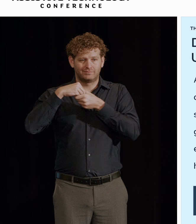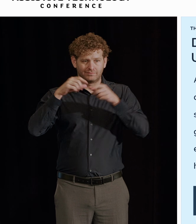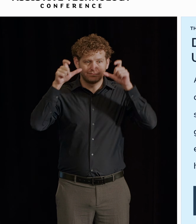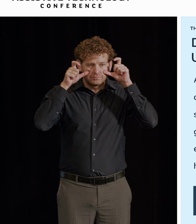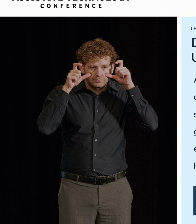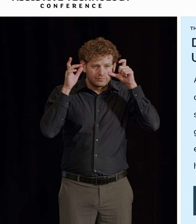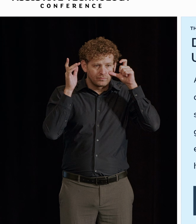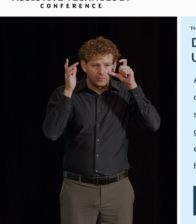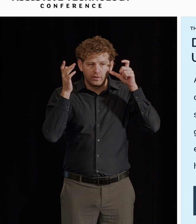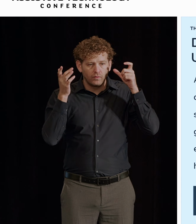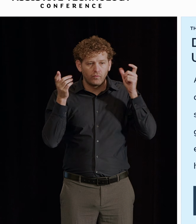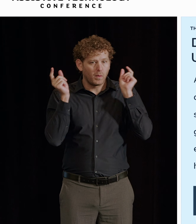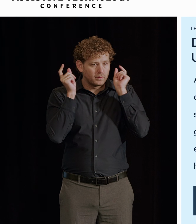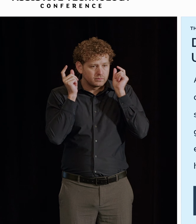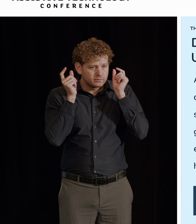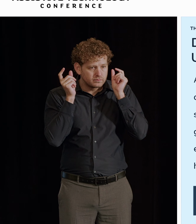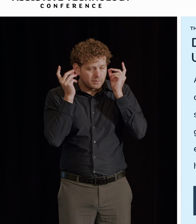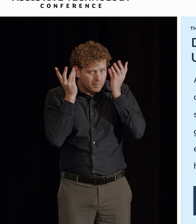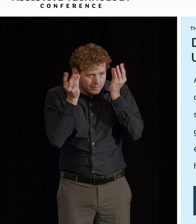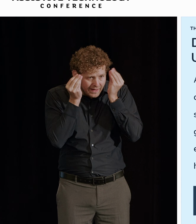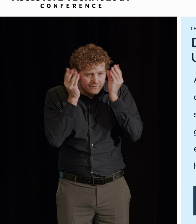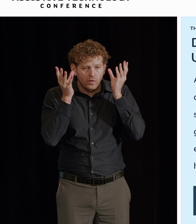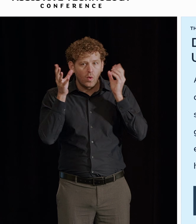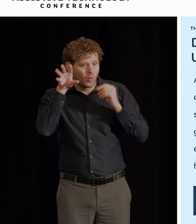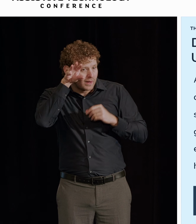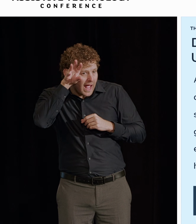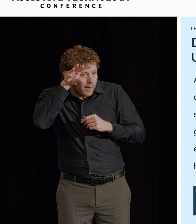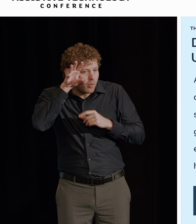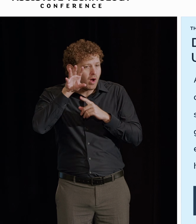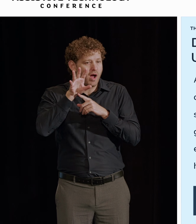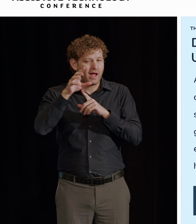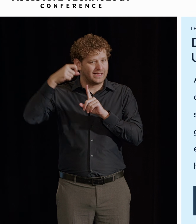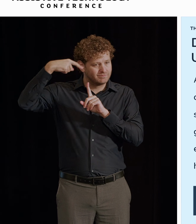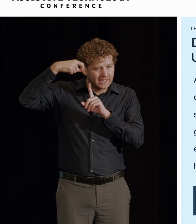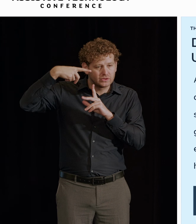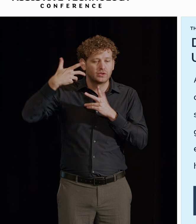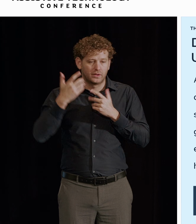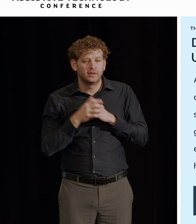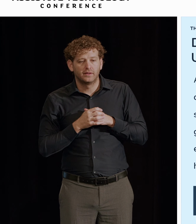Developers can use this to build entirely new experiences and take advantage of the hands-free,